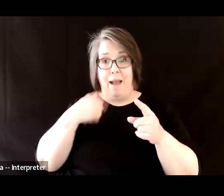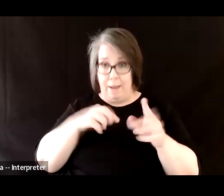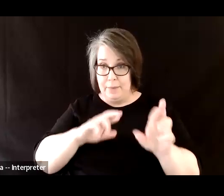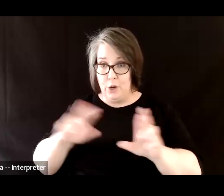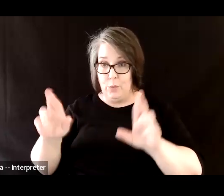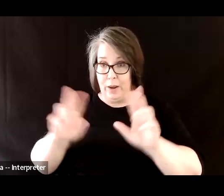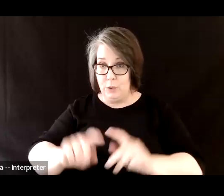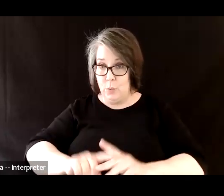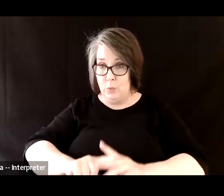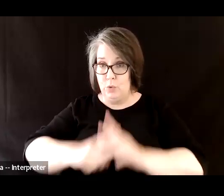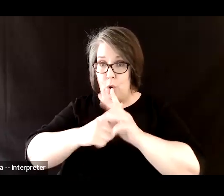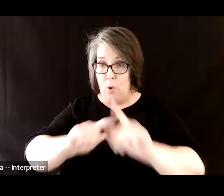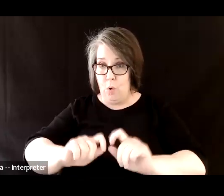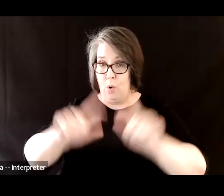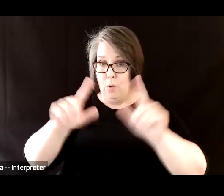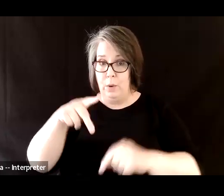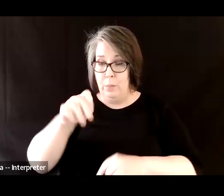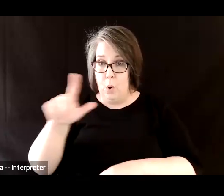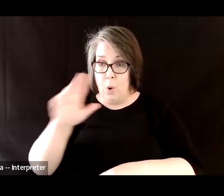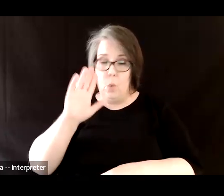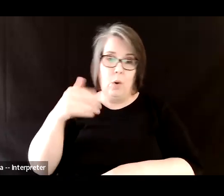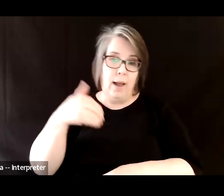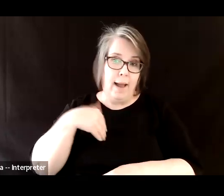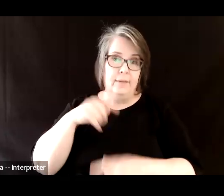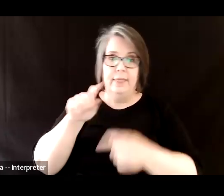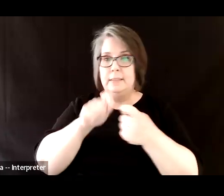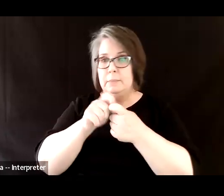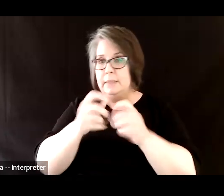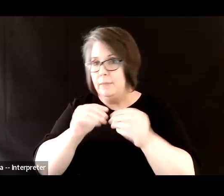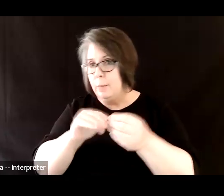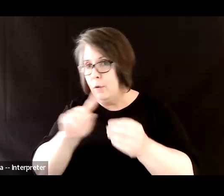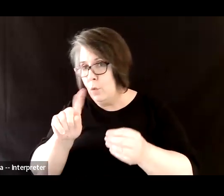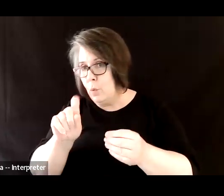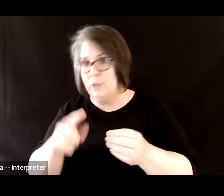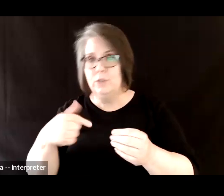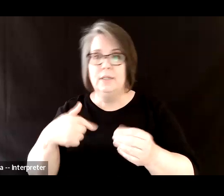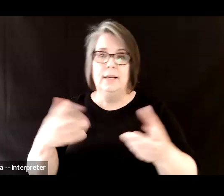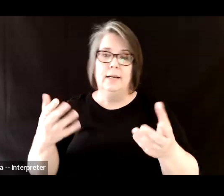and is going to have this many questions in it and this is what I want you to do. I'm going to give you about a